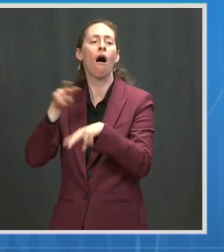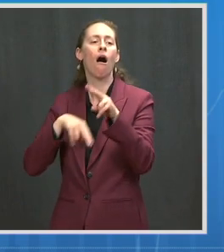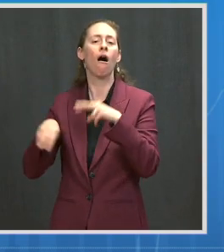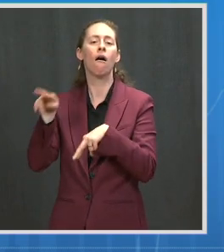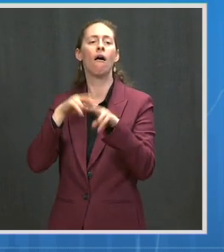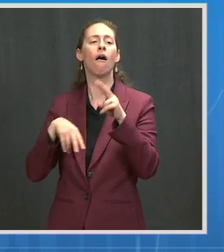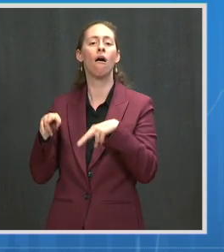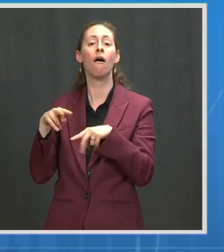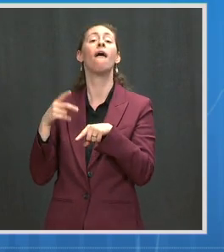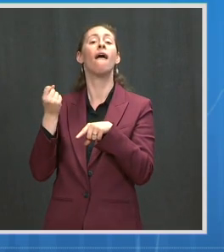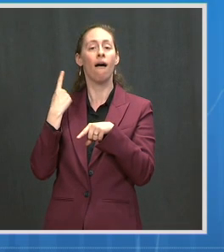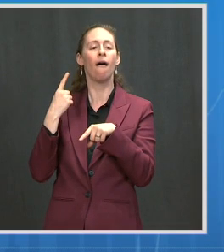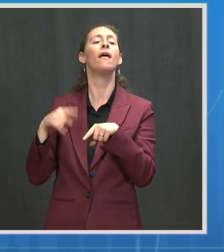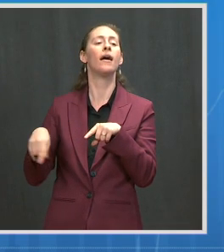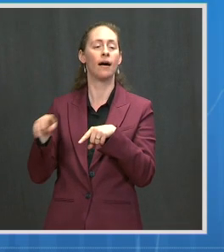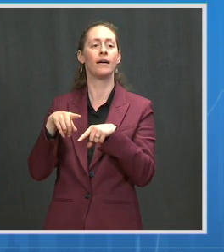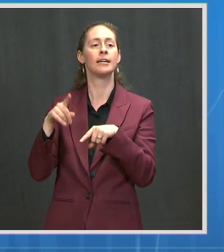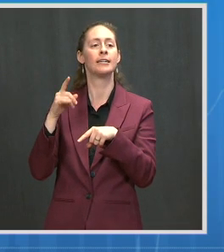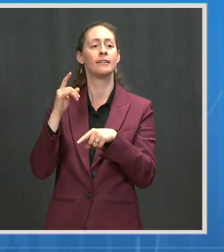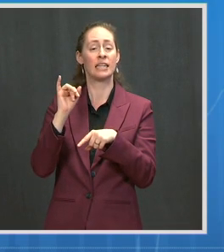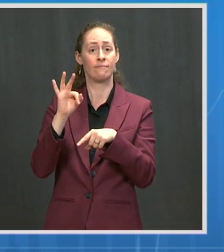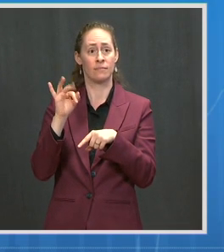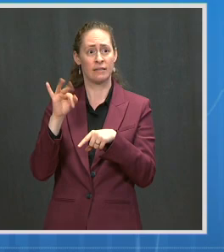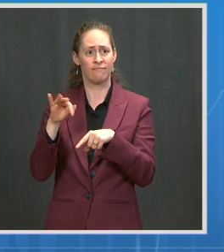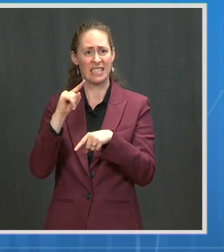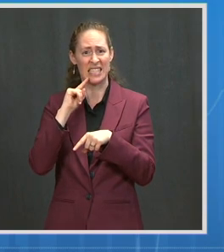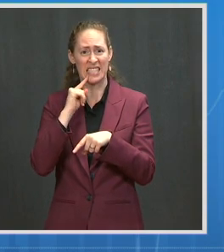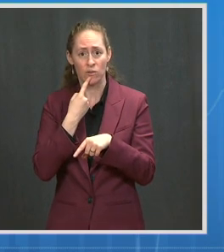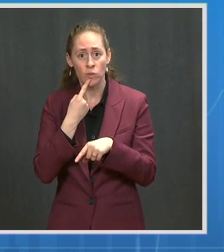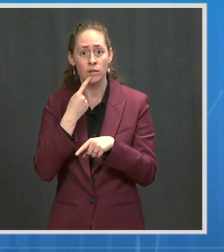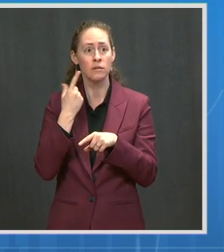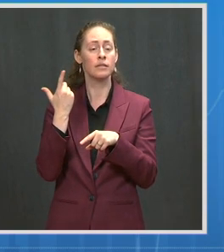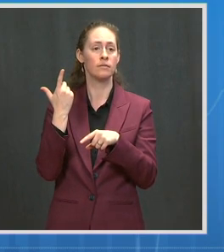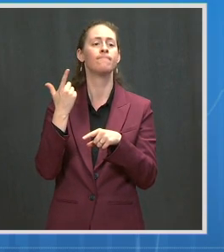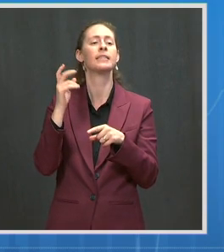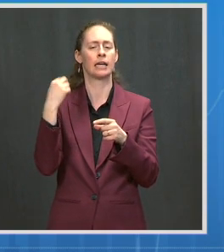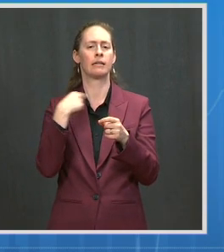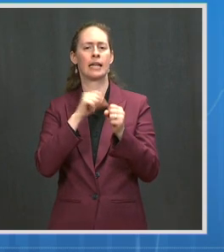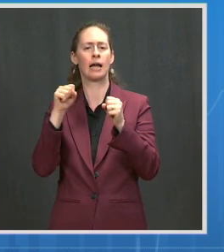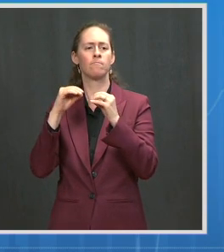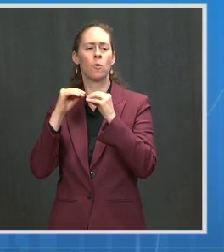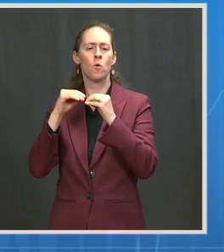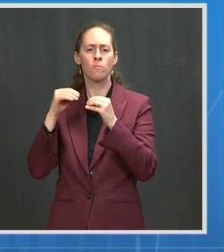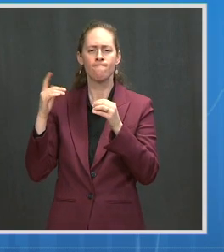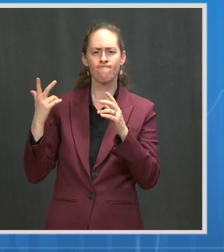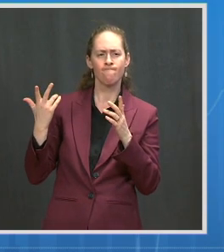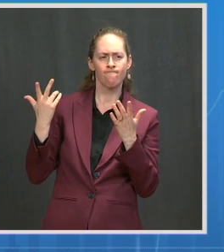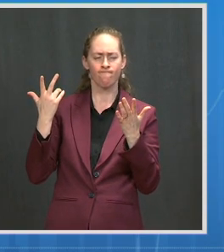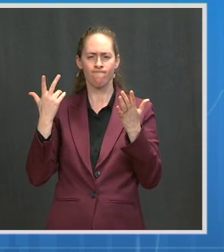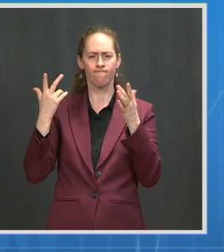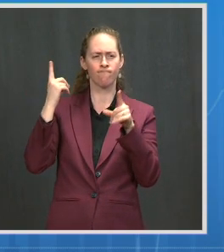Mr. Slavitt: Next question. >> Moderator: All right. Let's squeeze in one more question.